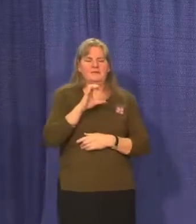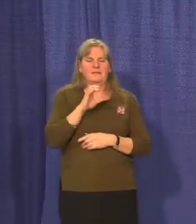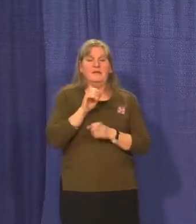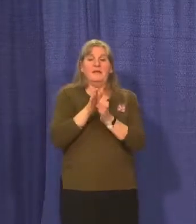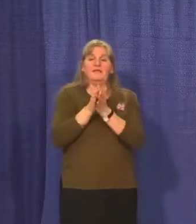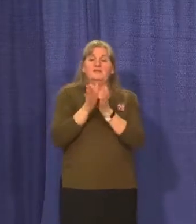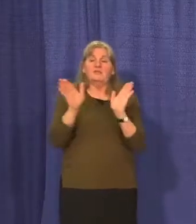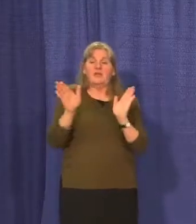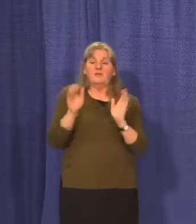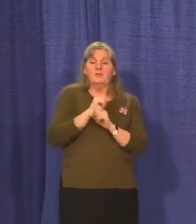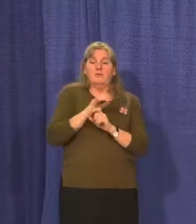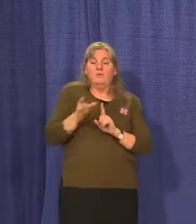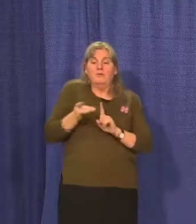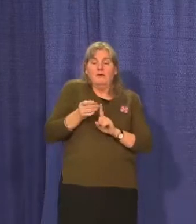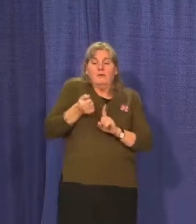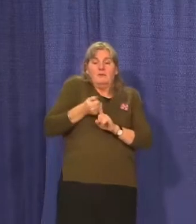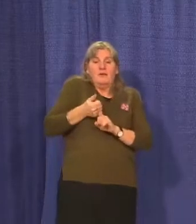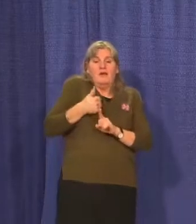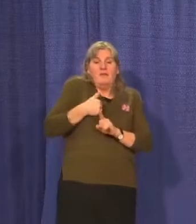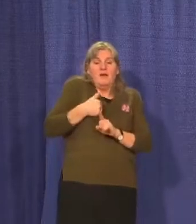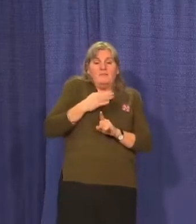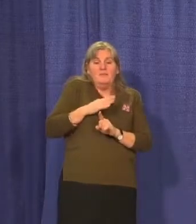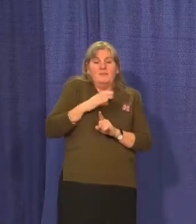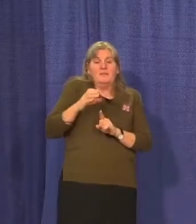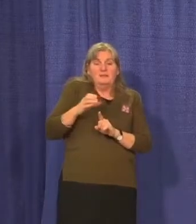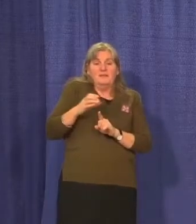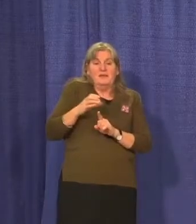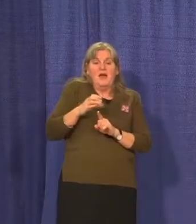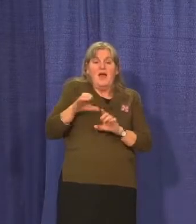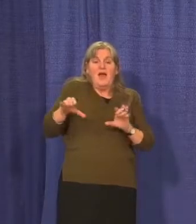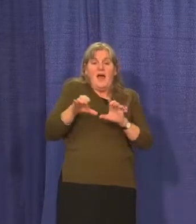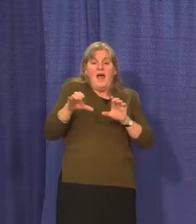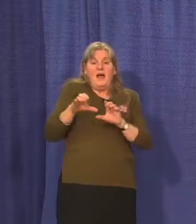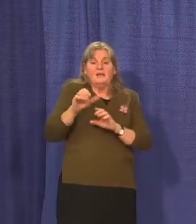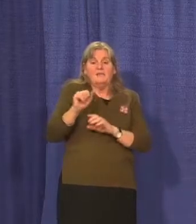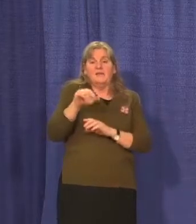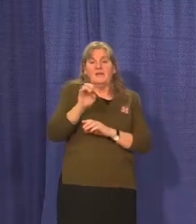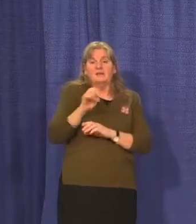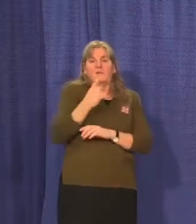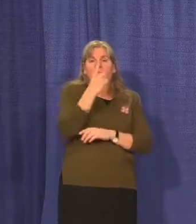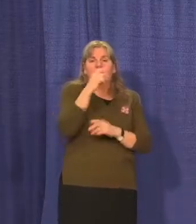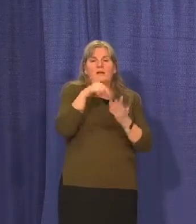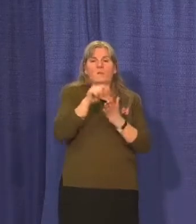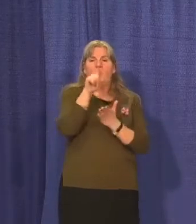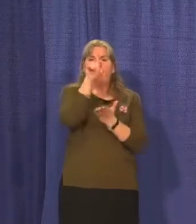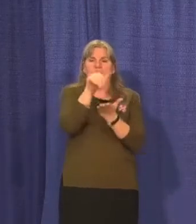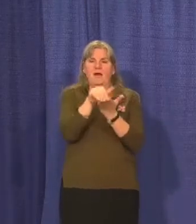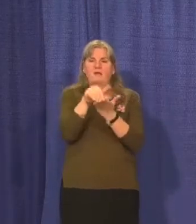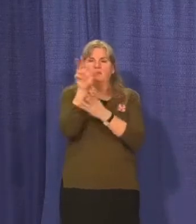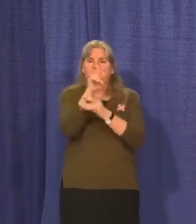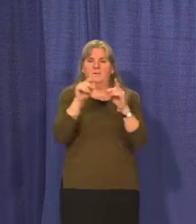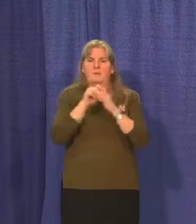infectious, based on active cases in BC, is roughly one in